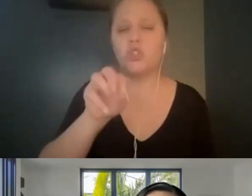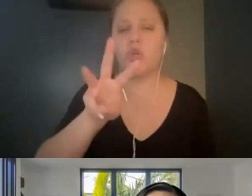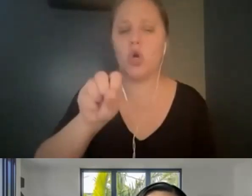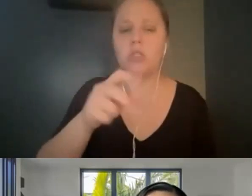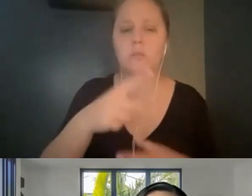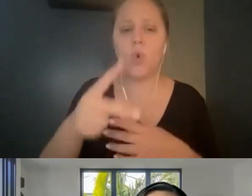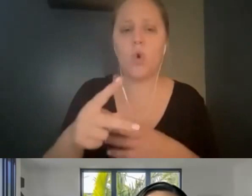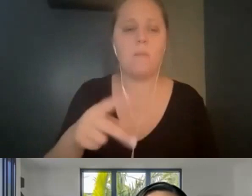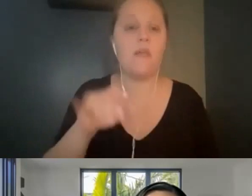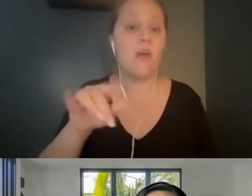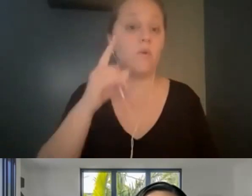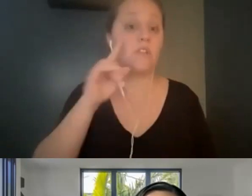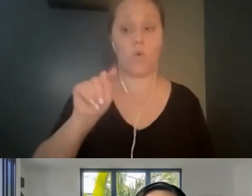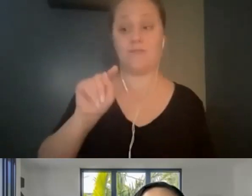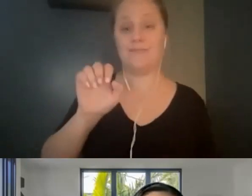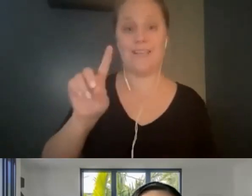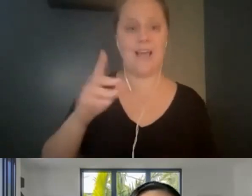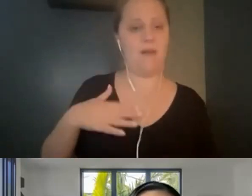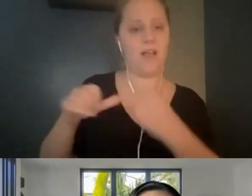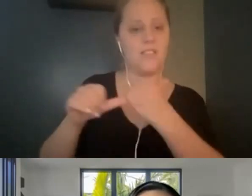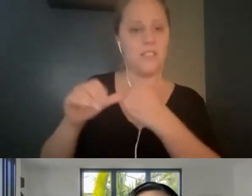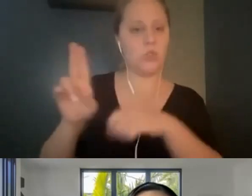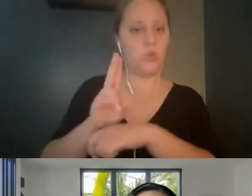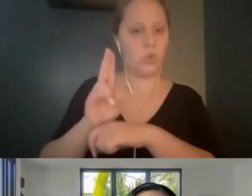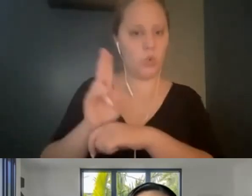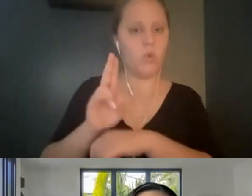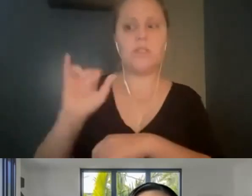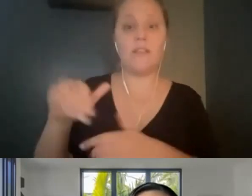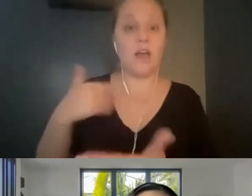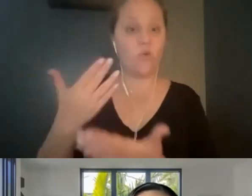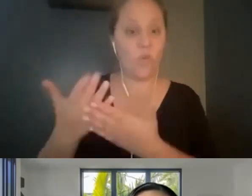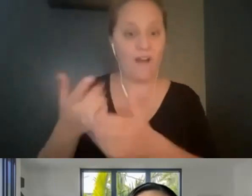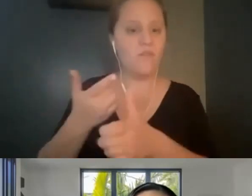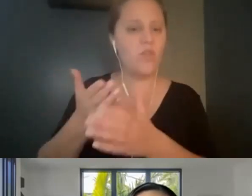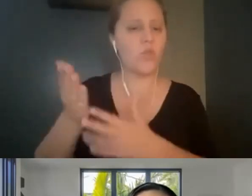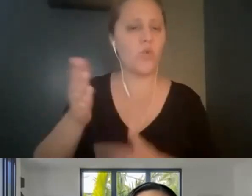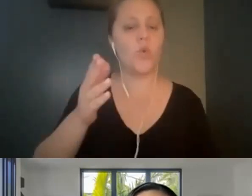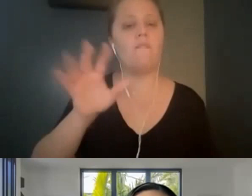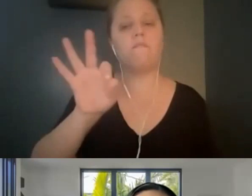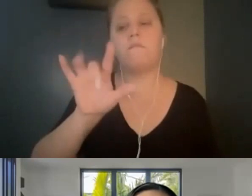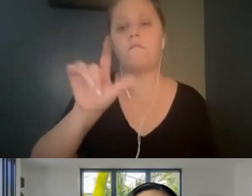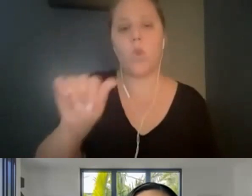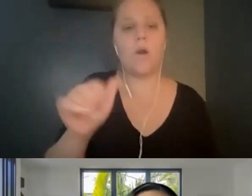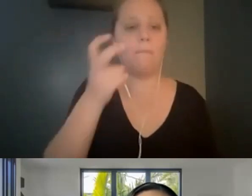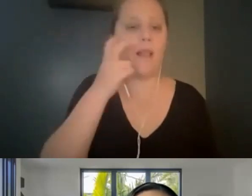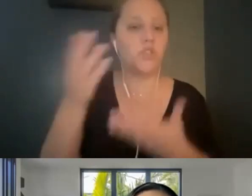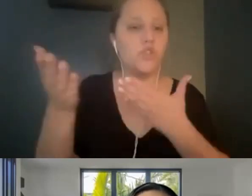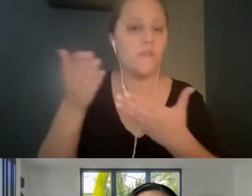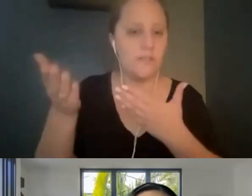for Ted to use, my assistant, through the Florida Division of Blind Services and training came through the Lighthouse